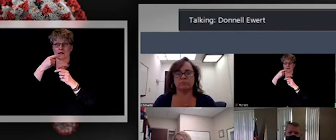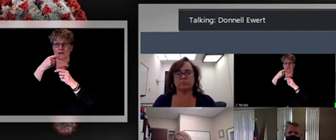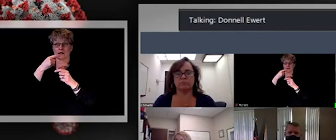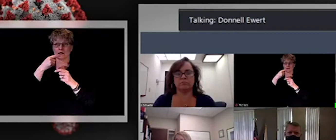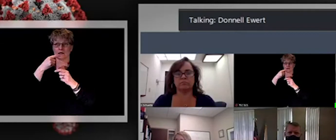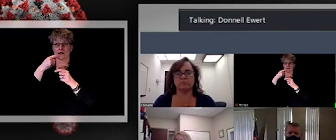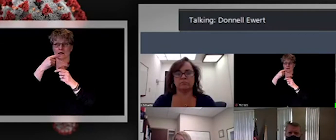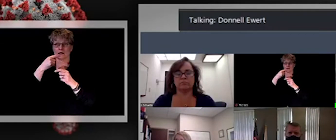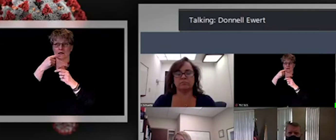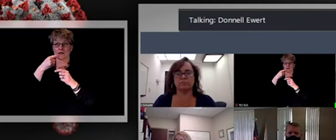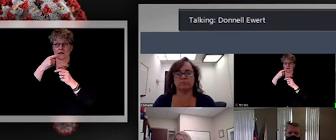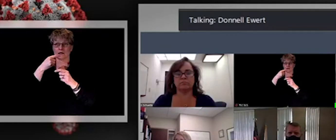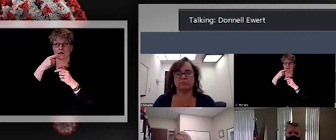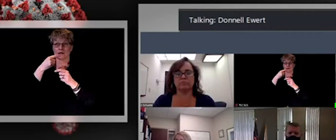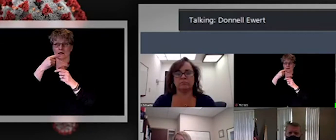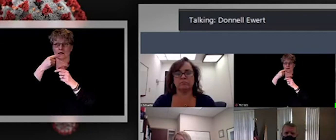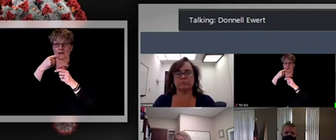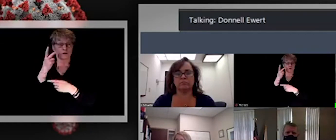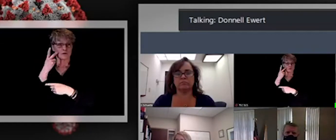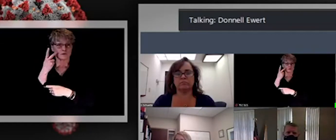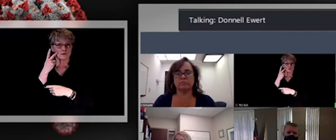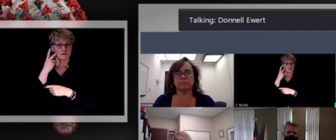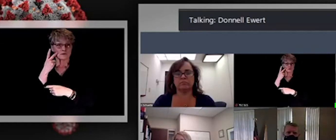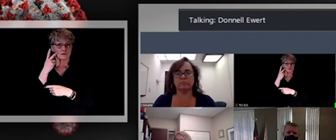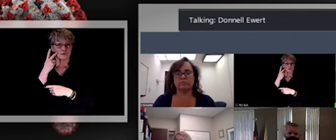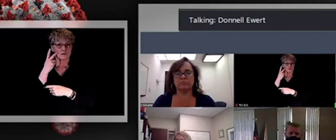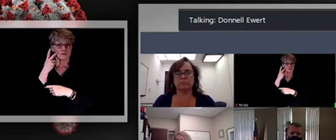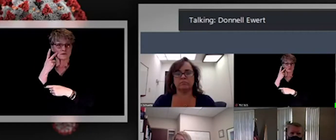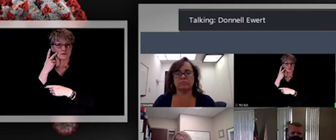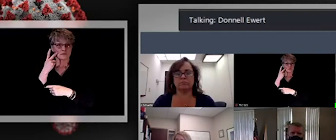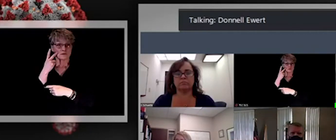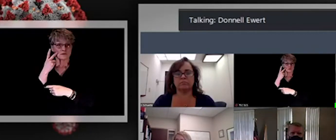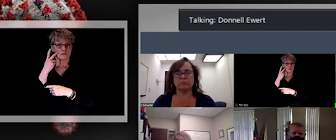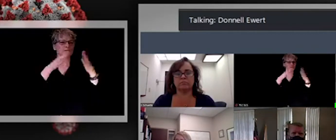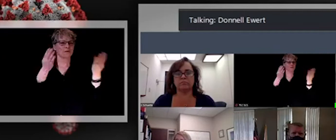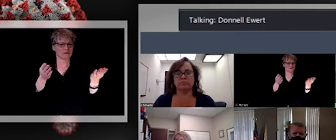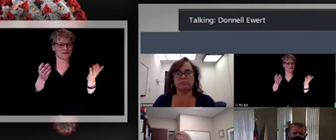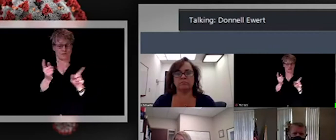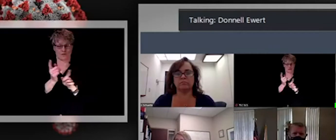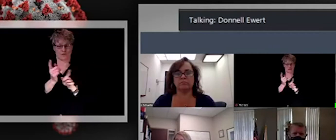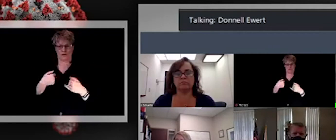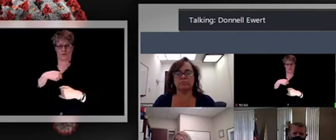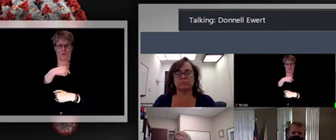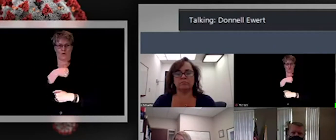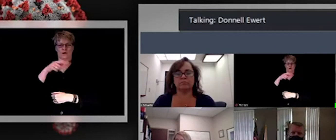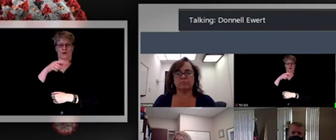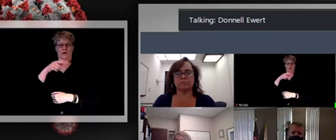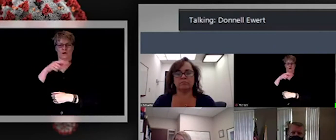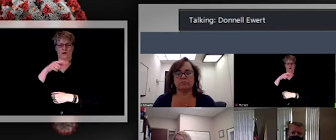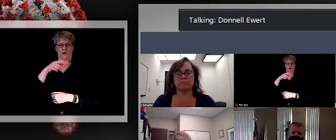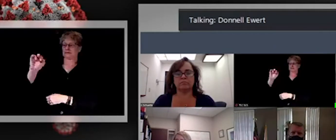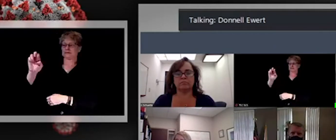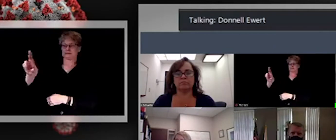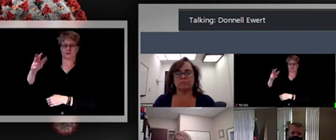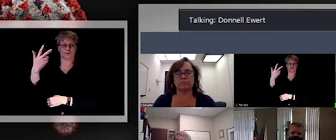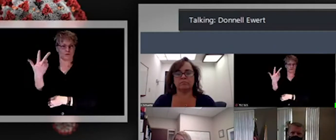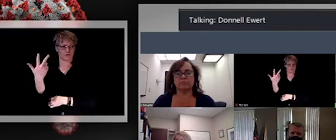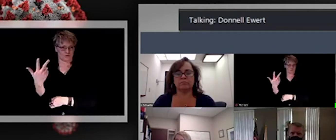what is open in the different sectors. We are in the orange tier, tier 3, which allows